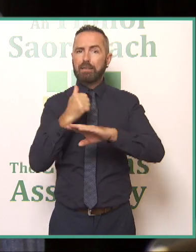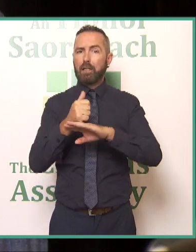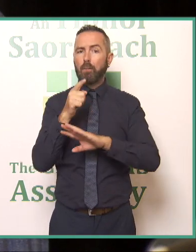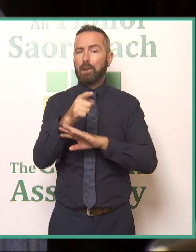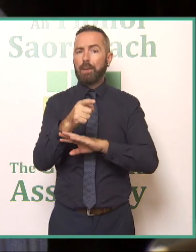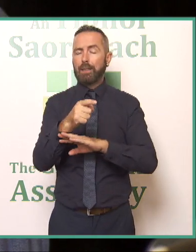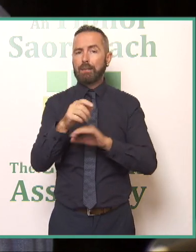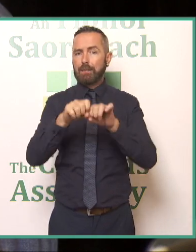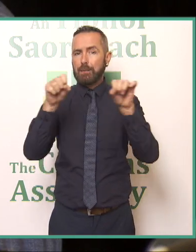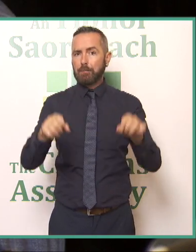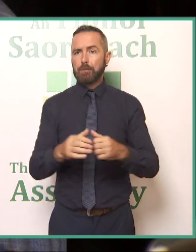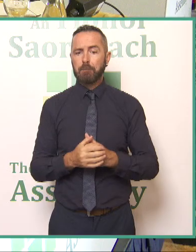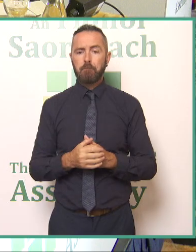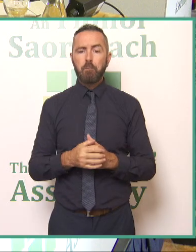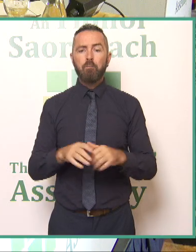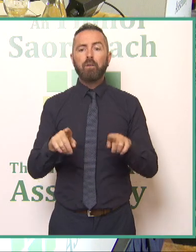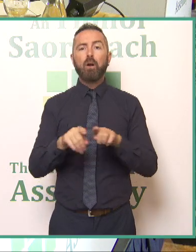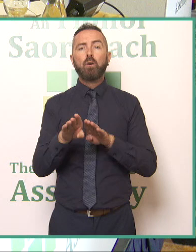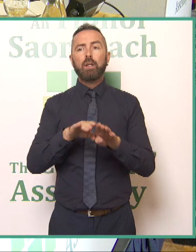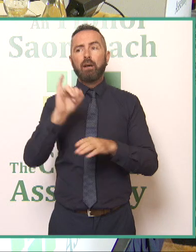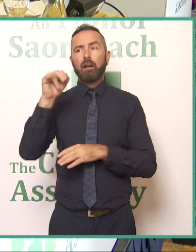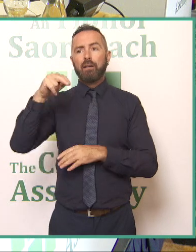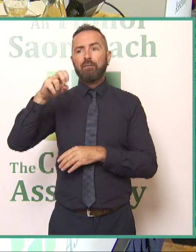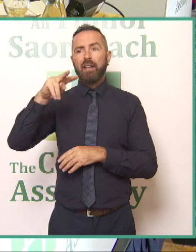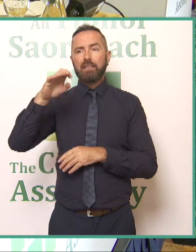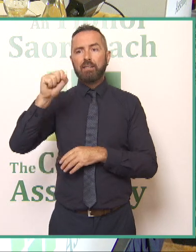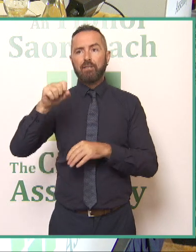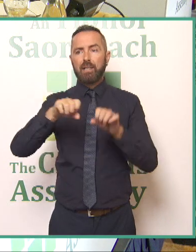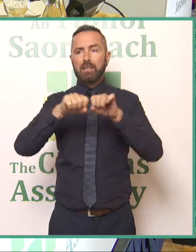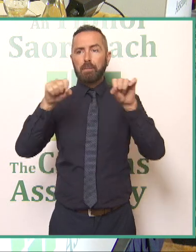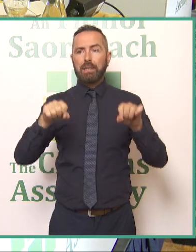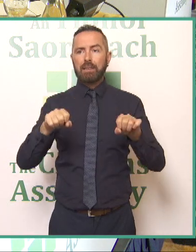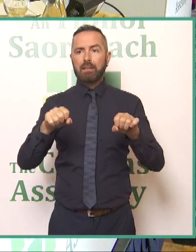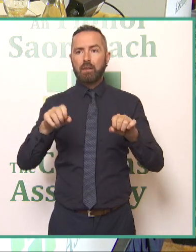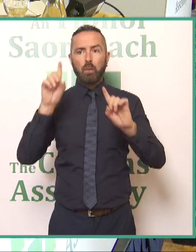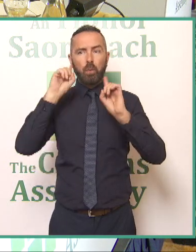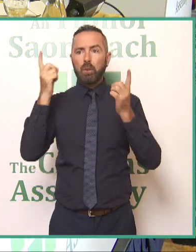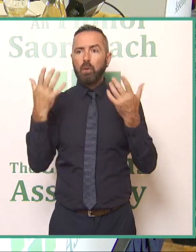also for like invasive species I would know how to identify an invasive species a lot of farmers